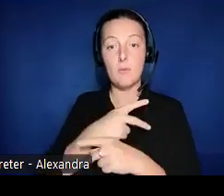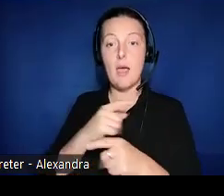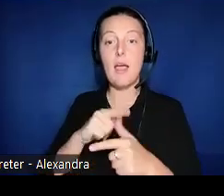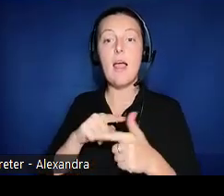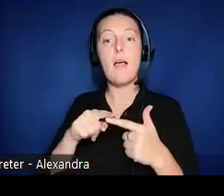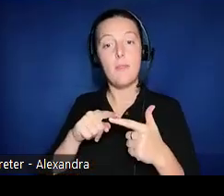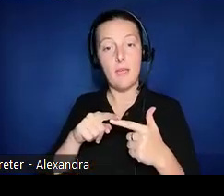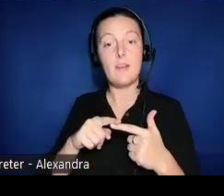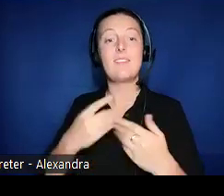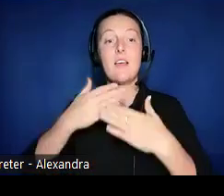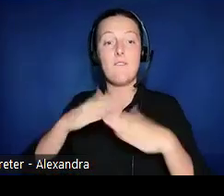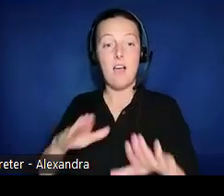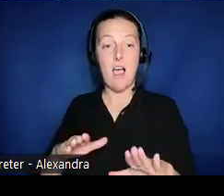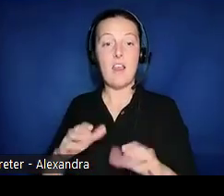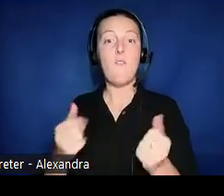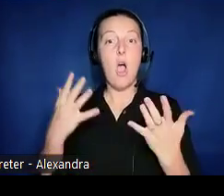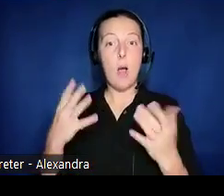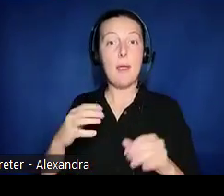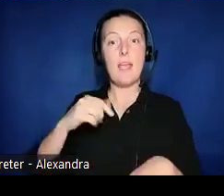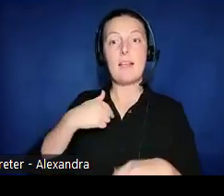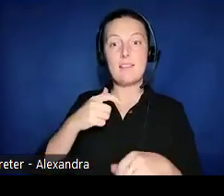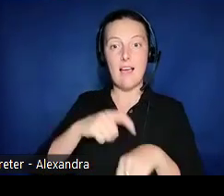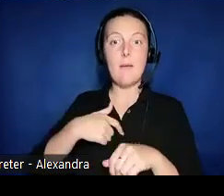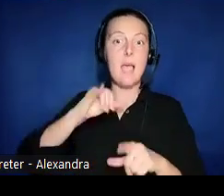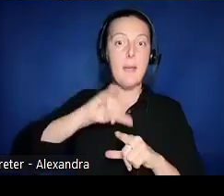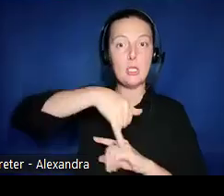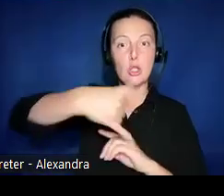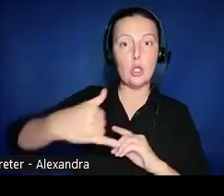you something that approximates the volume of this weirdly shaped object, which is important